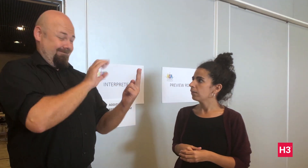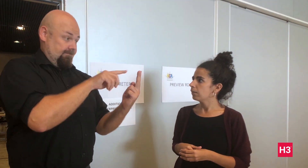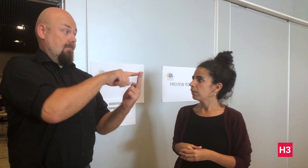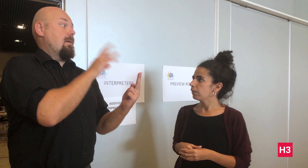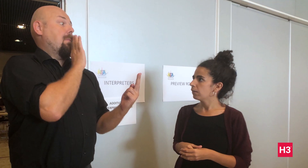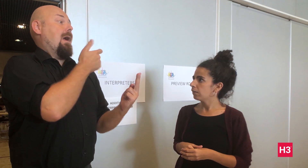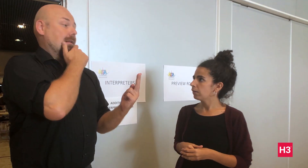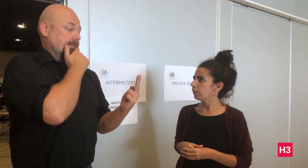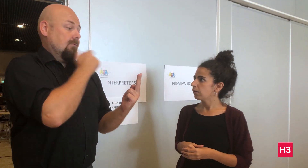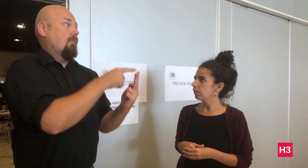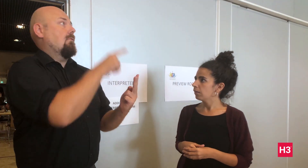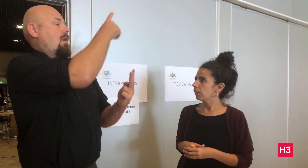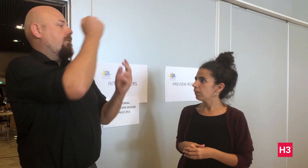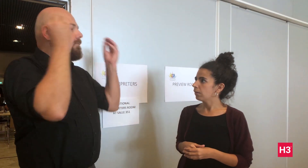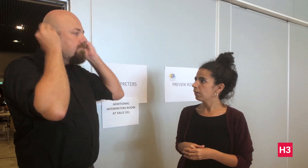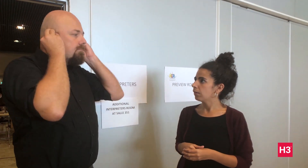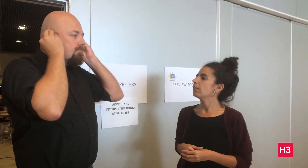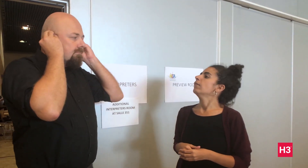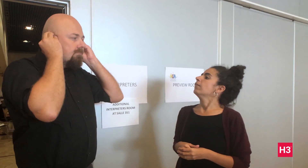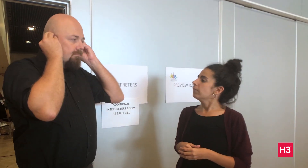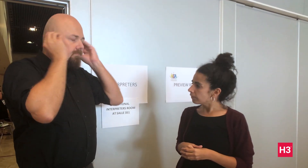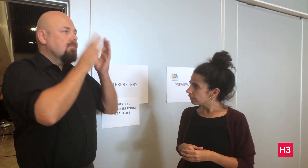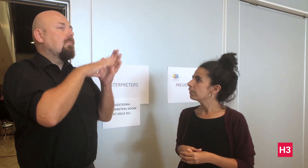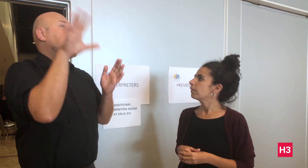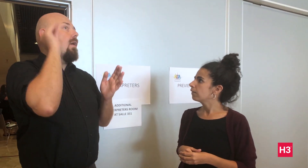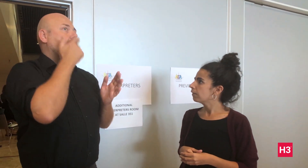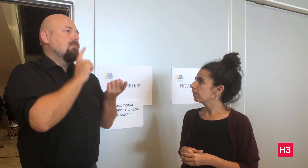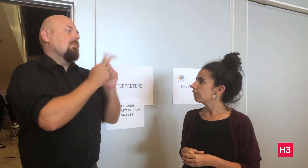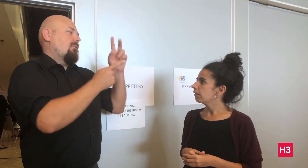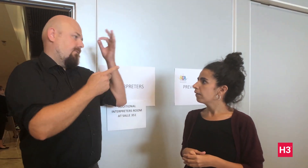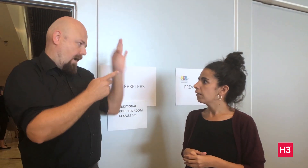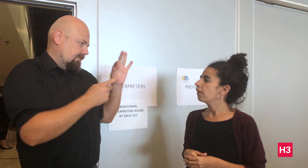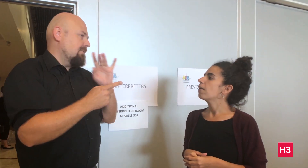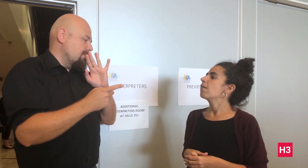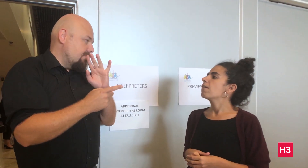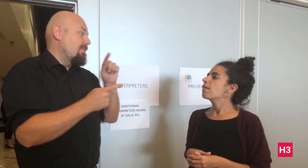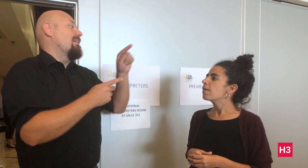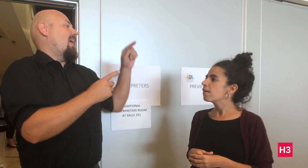Other interpreters listen in English and translate to French spoken language.